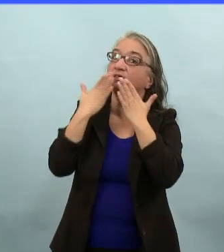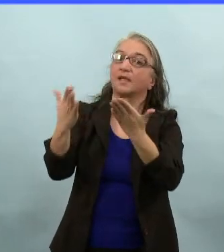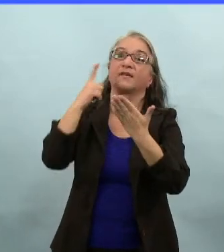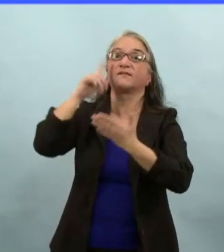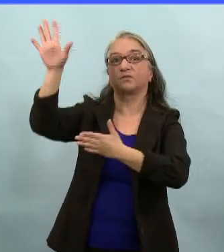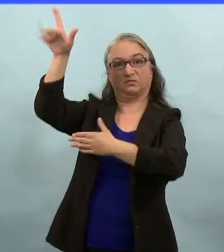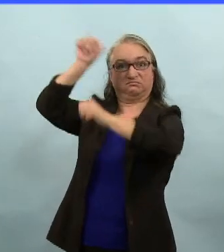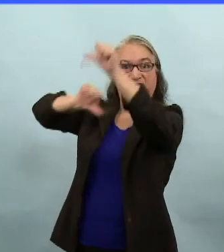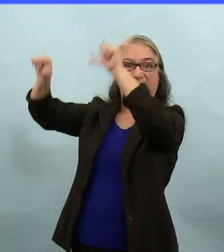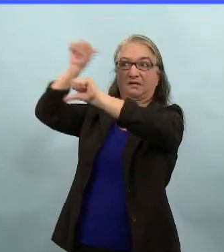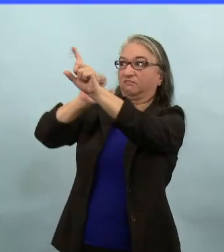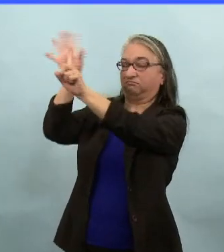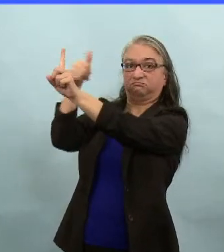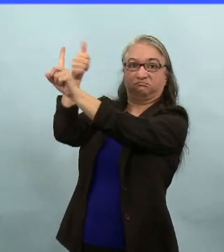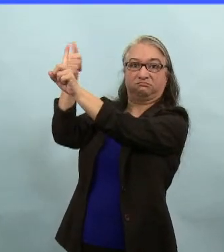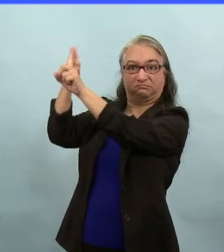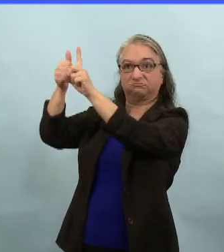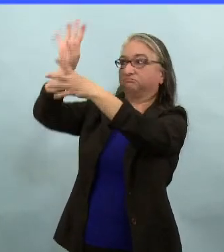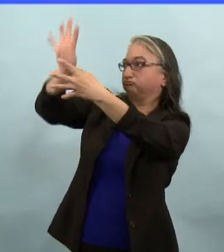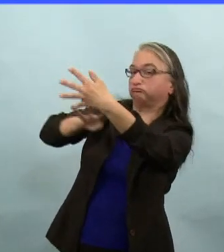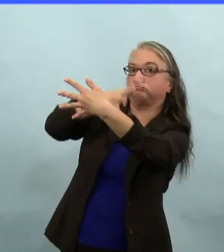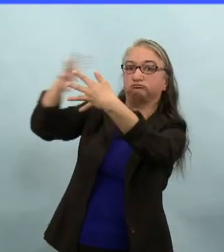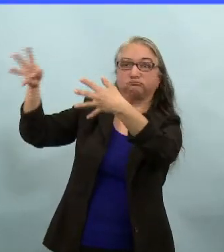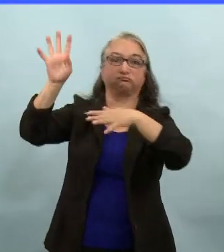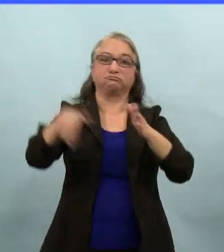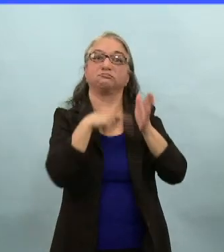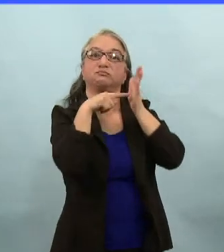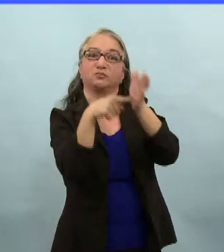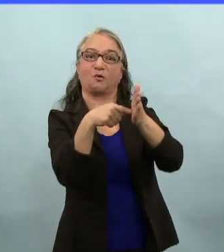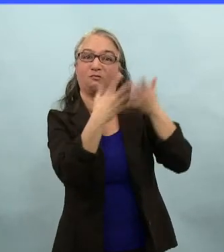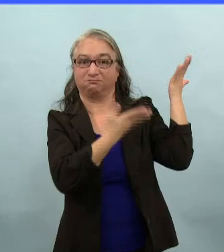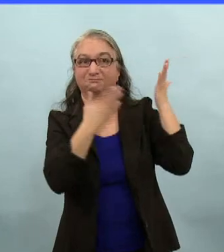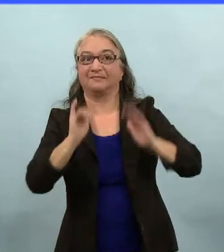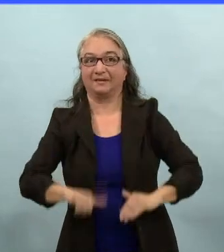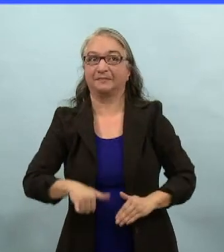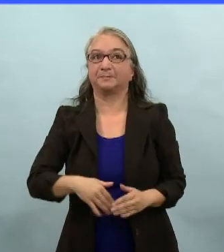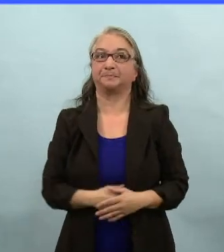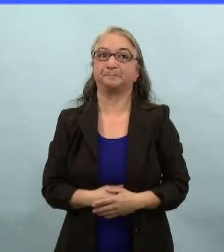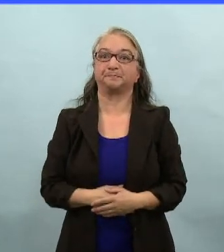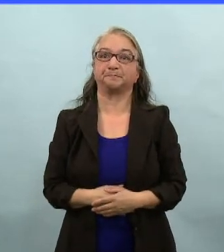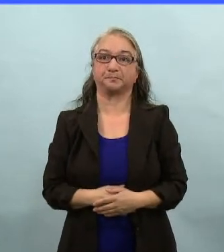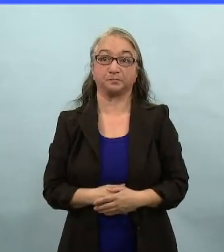so i'll spend some time on the third graph but first this first one just shows us the difference